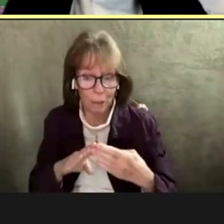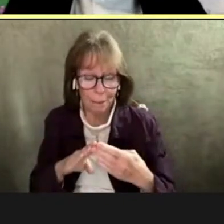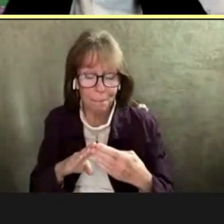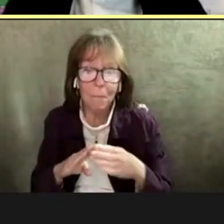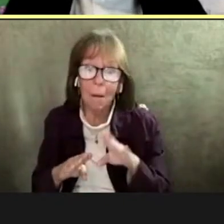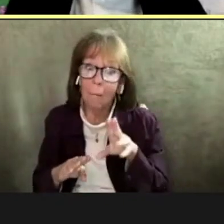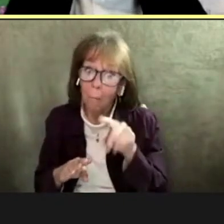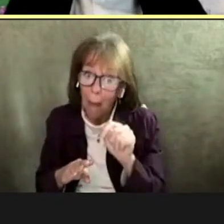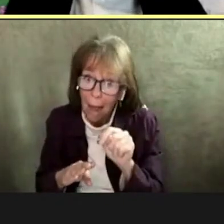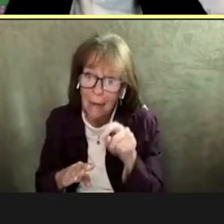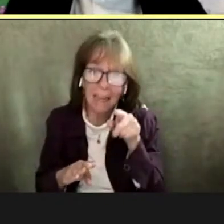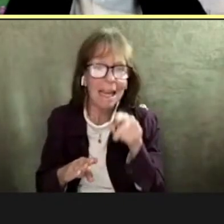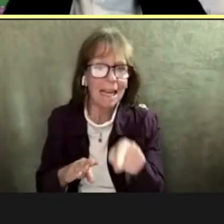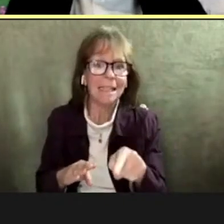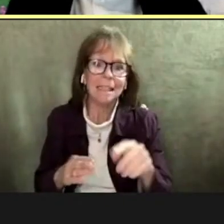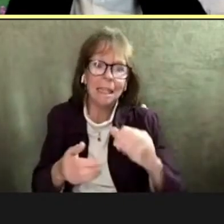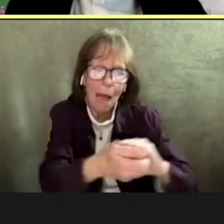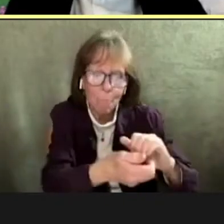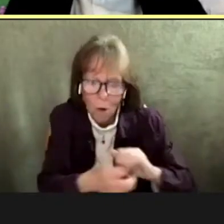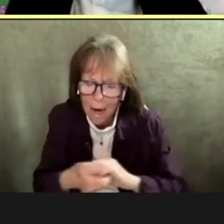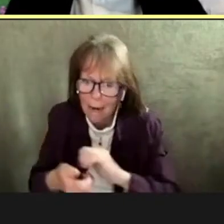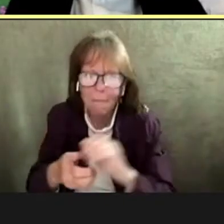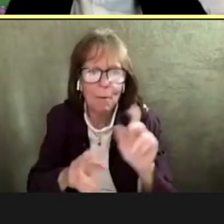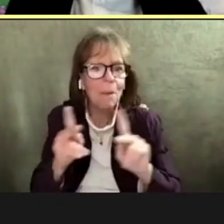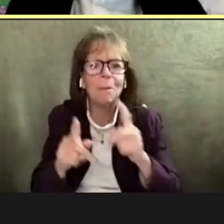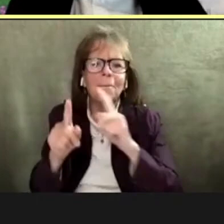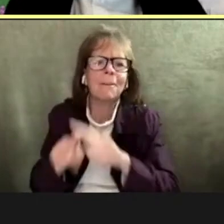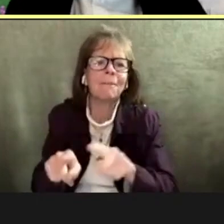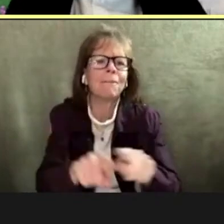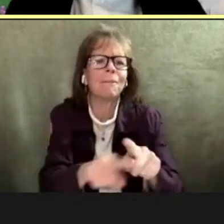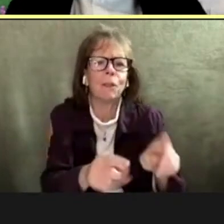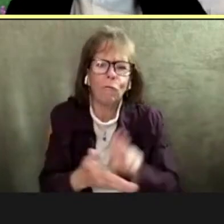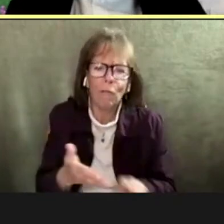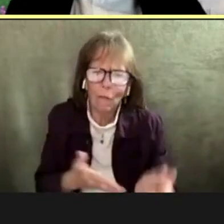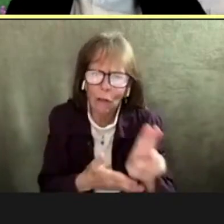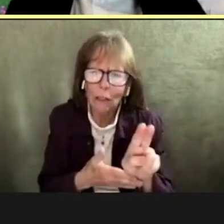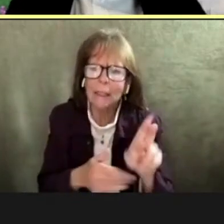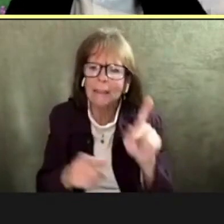been a collaborative effort of people at multiple universities and medical schools.